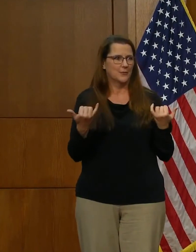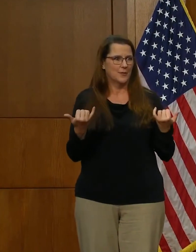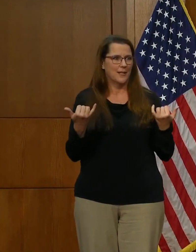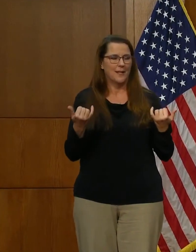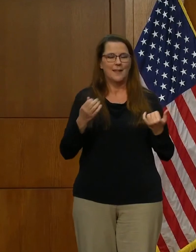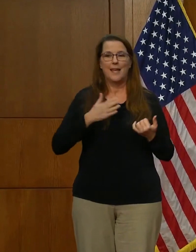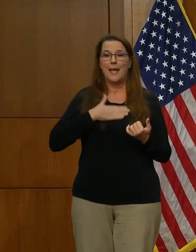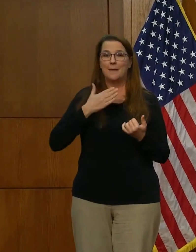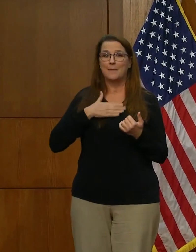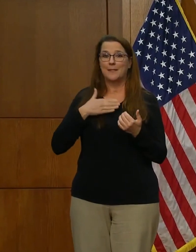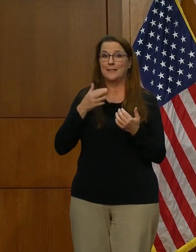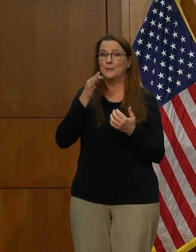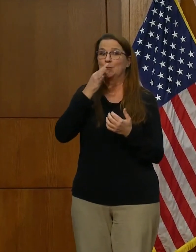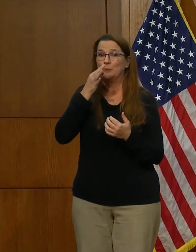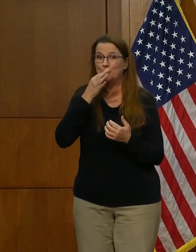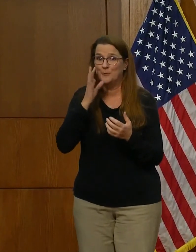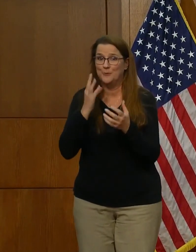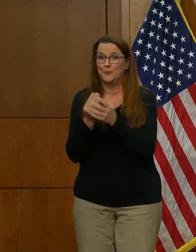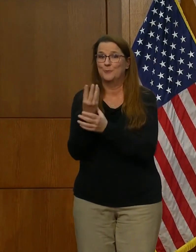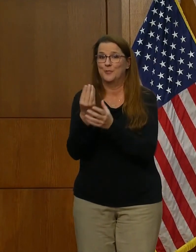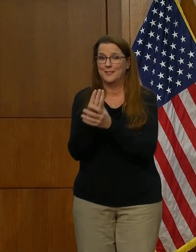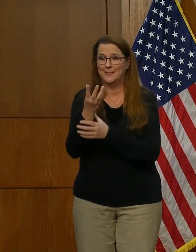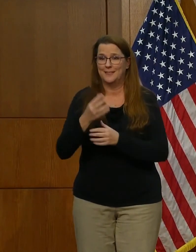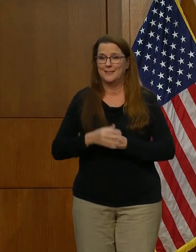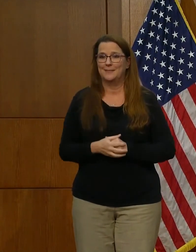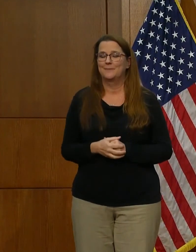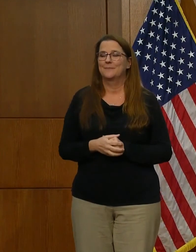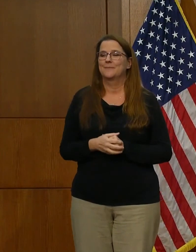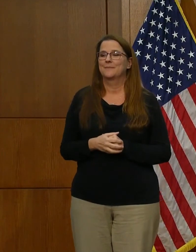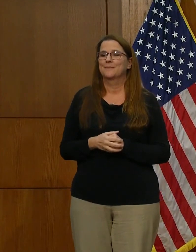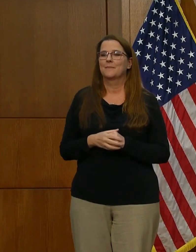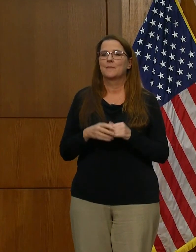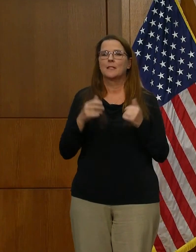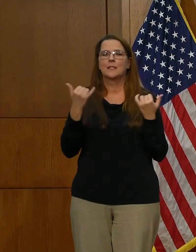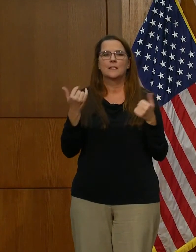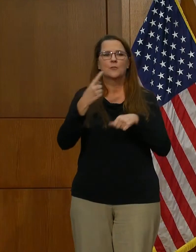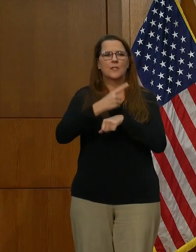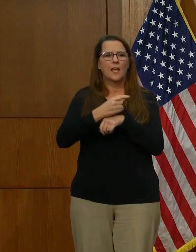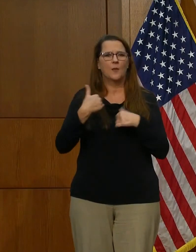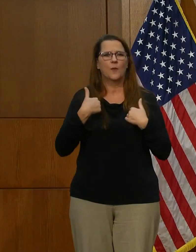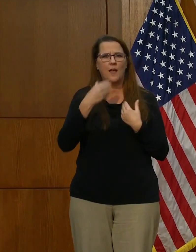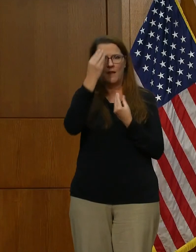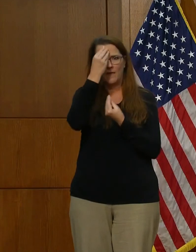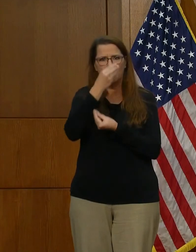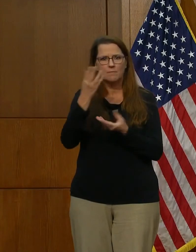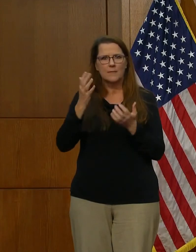D THANKS TO ALL OF YOU FOR JOINING US TODAY AND HAPPY